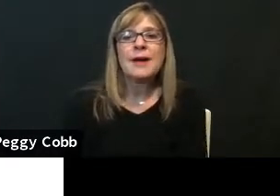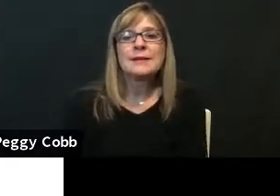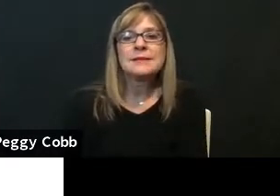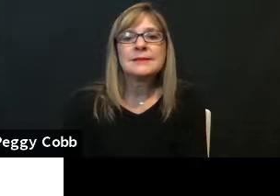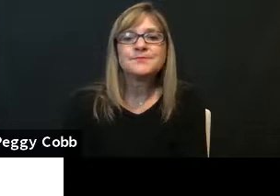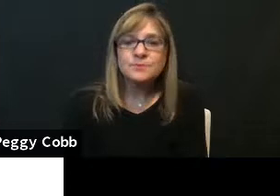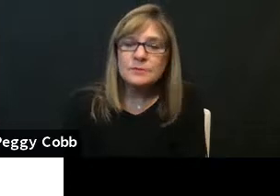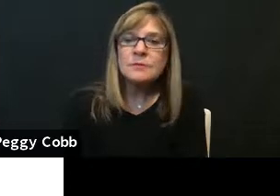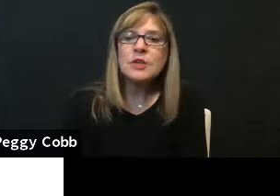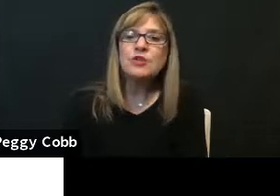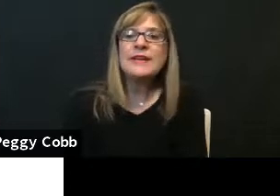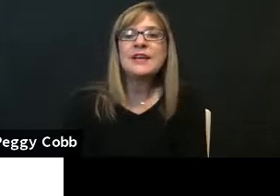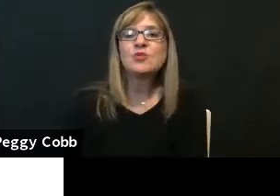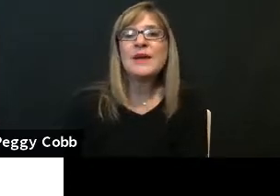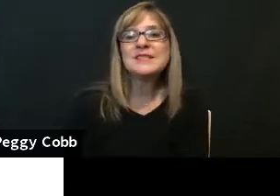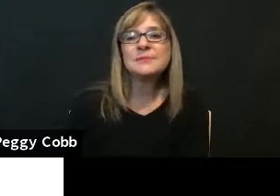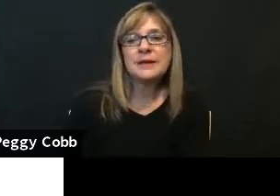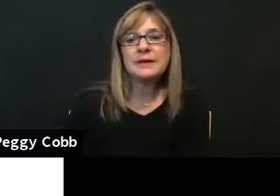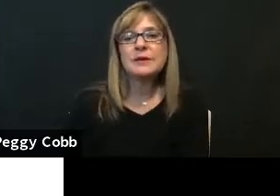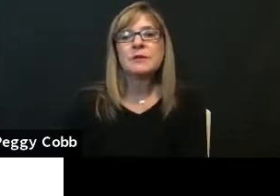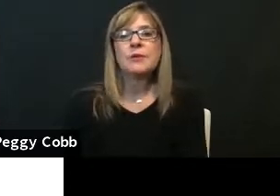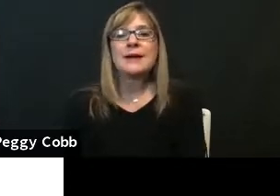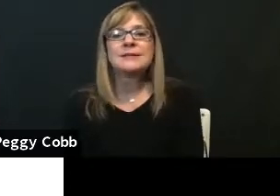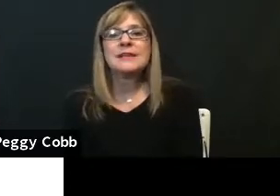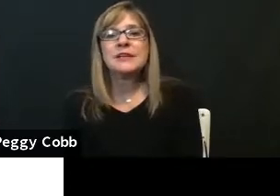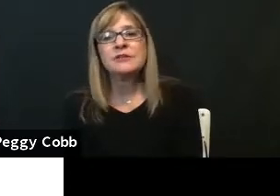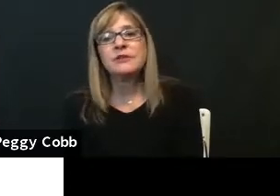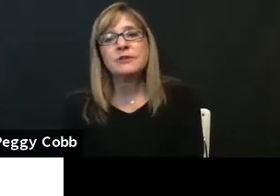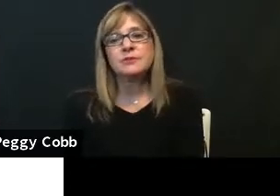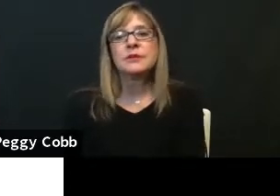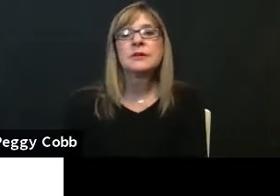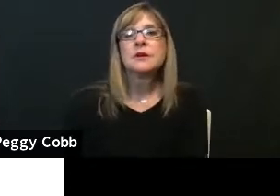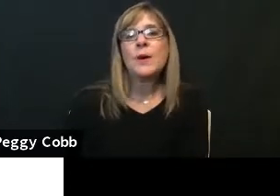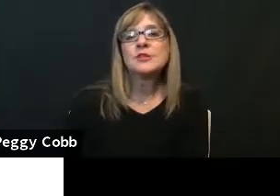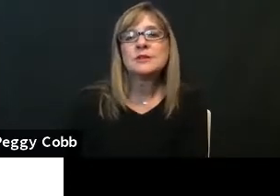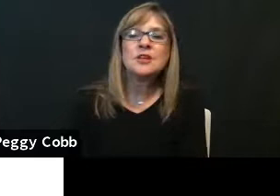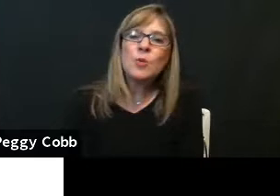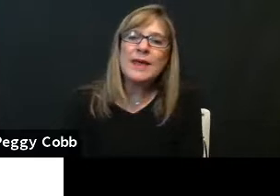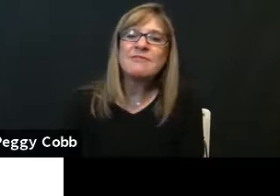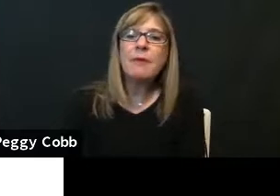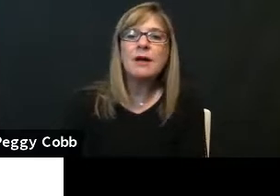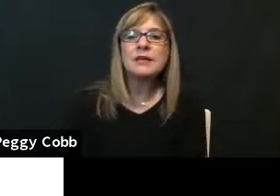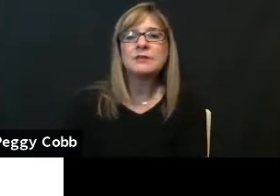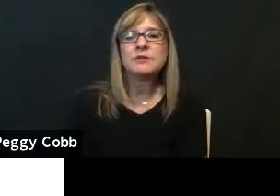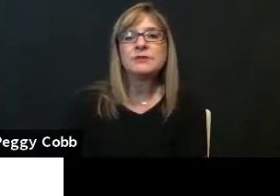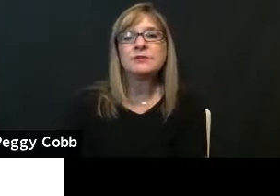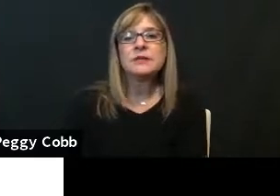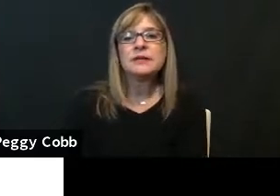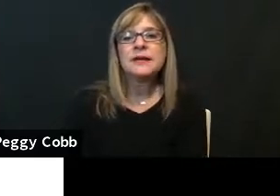practicing creating a resume, practice interviews question, we have mock interviews